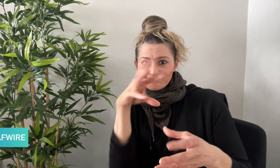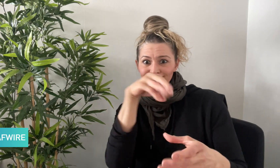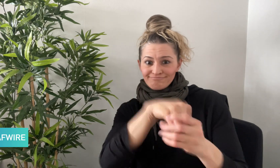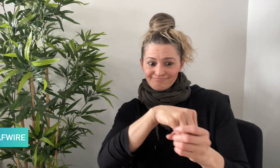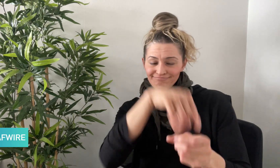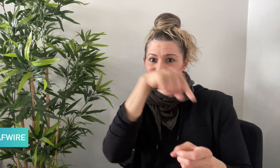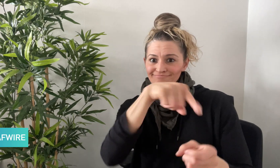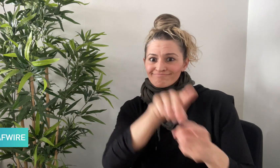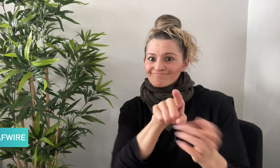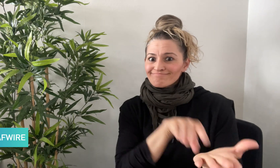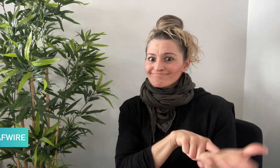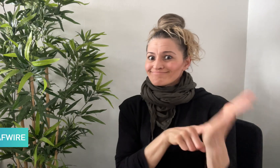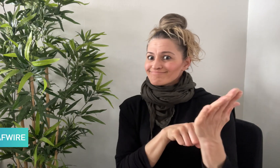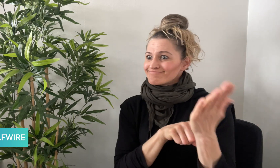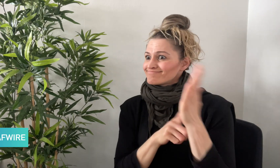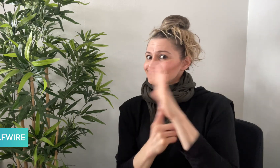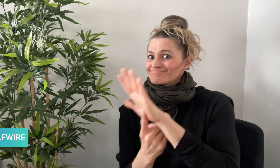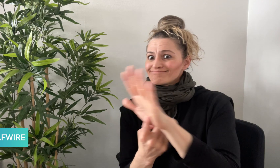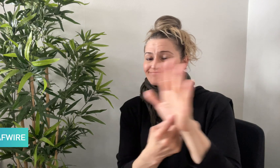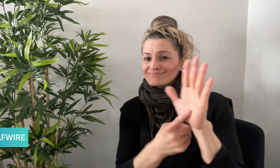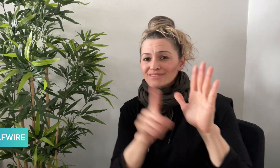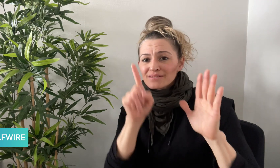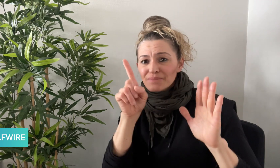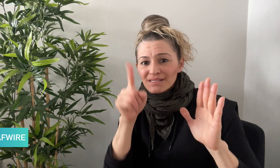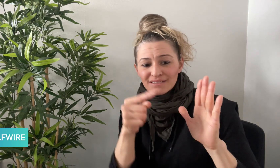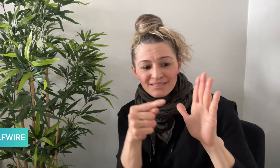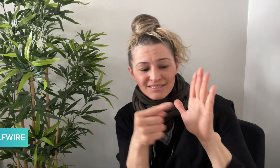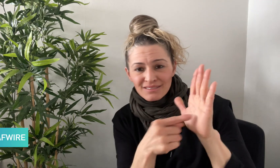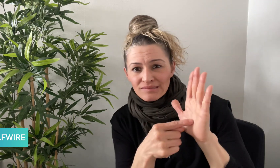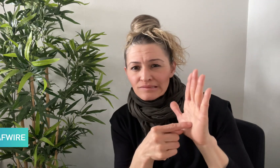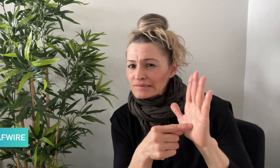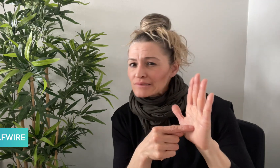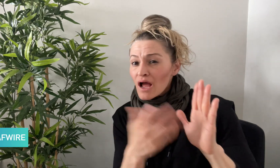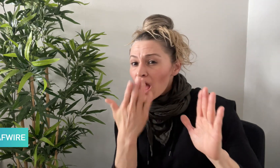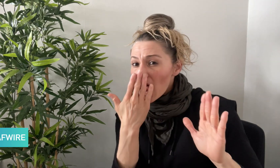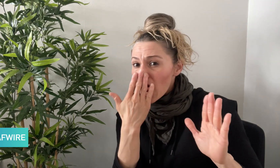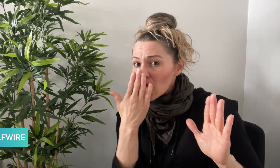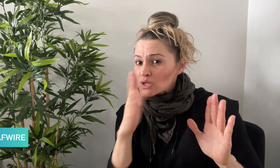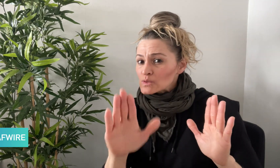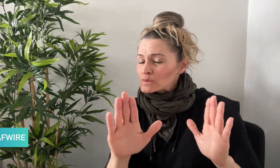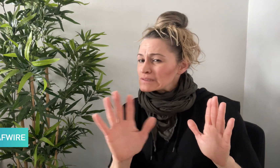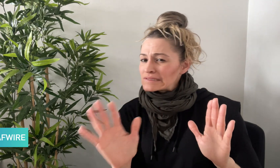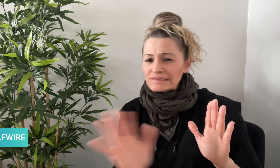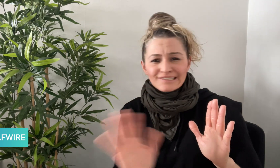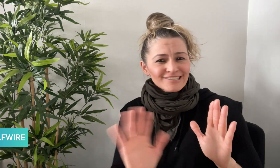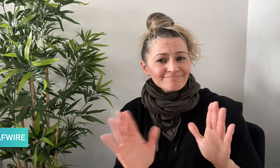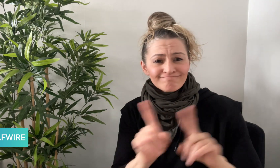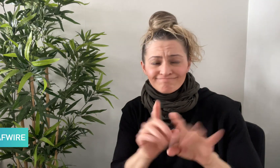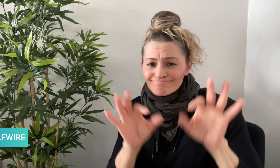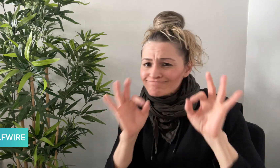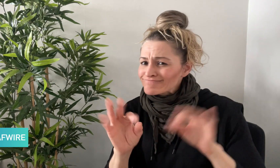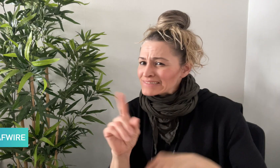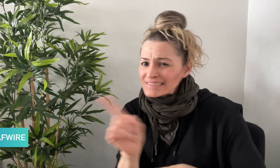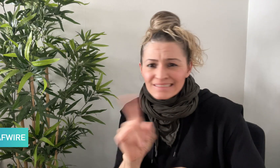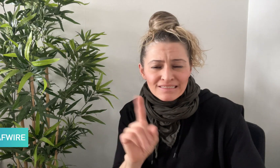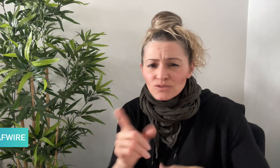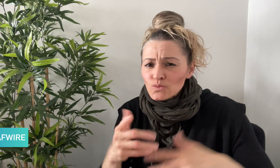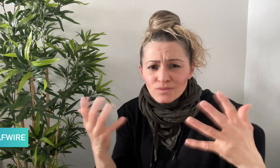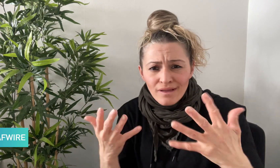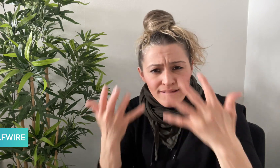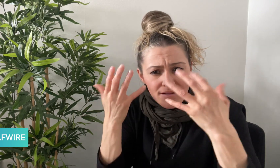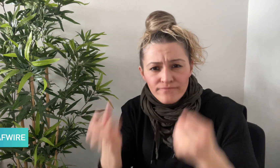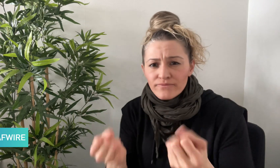in a story that falls right into the harmful tropes